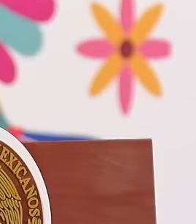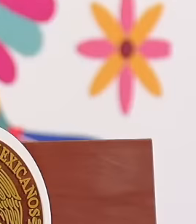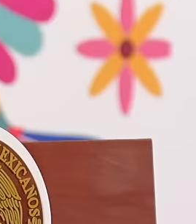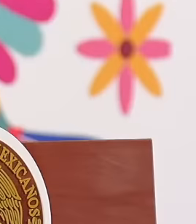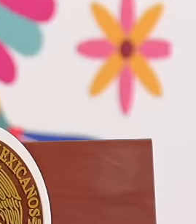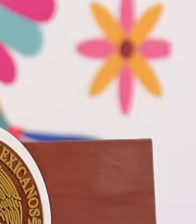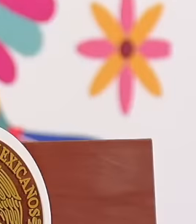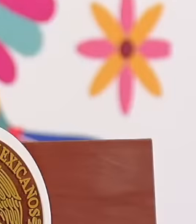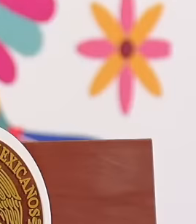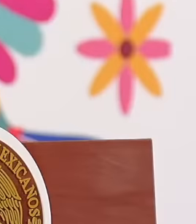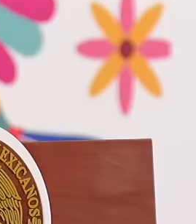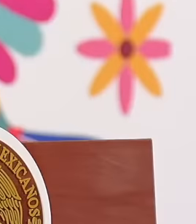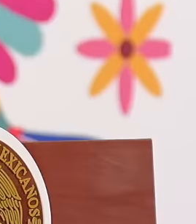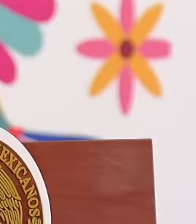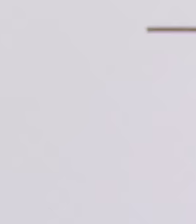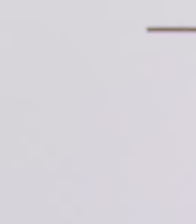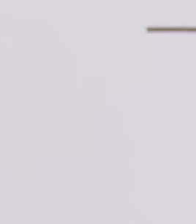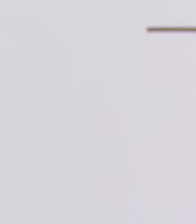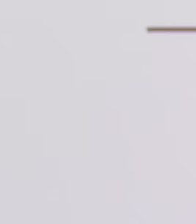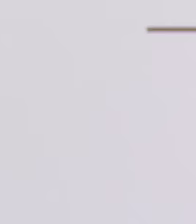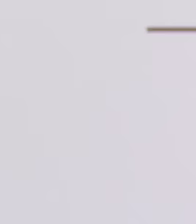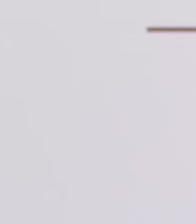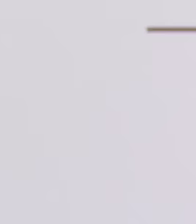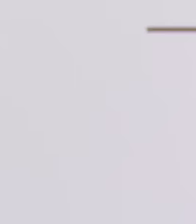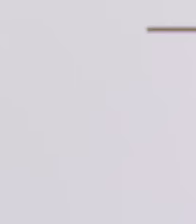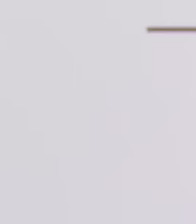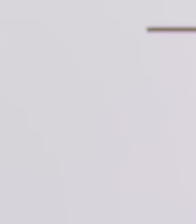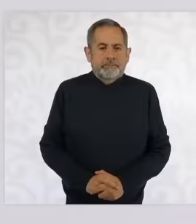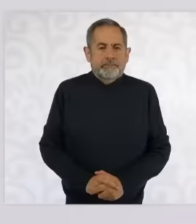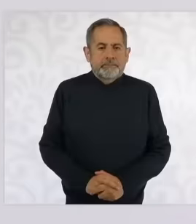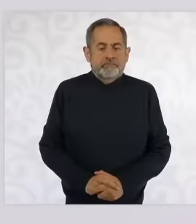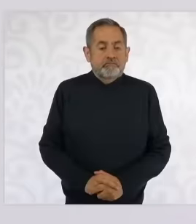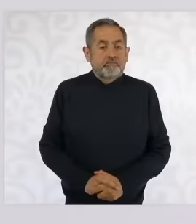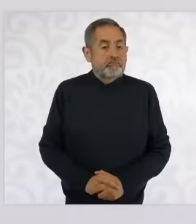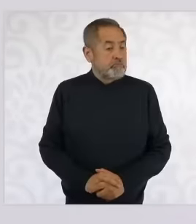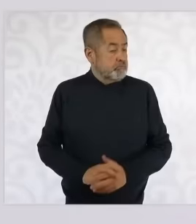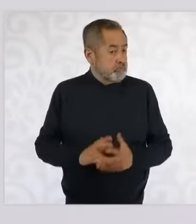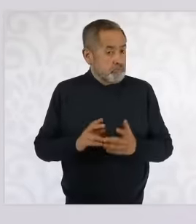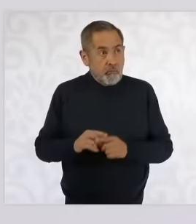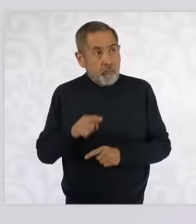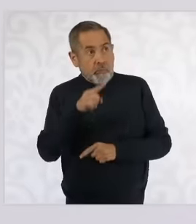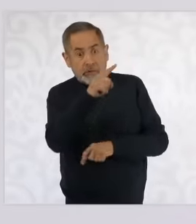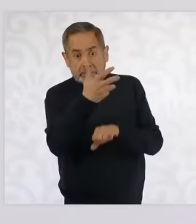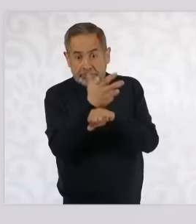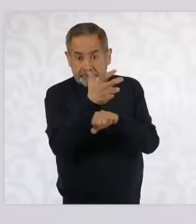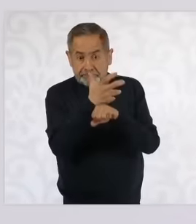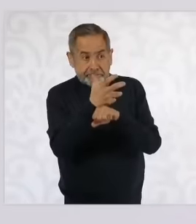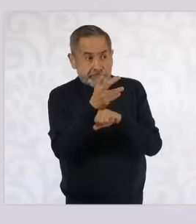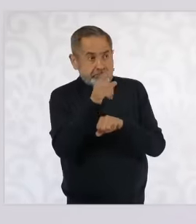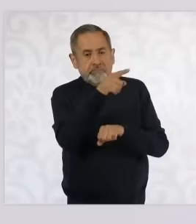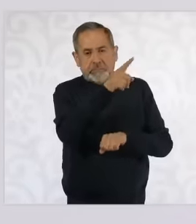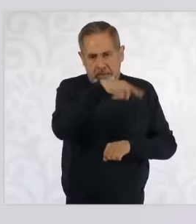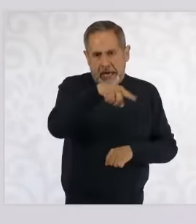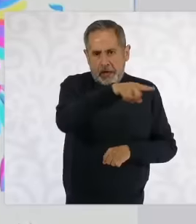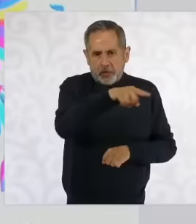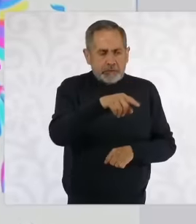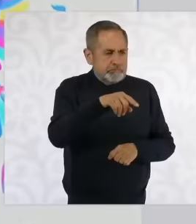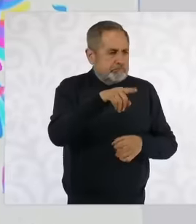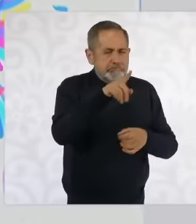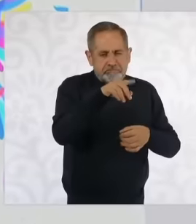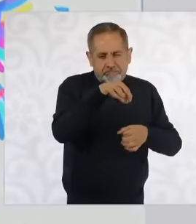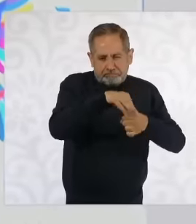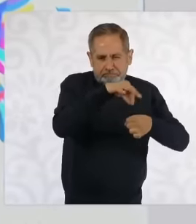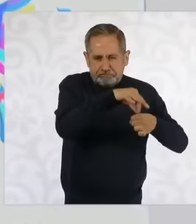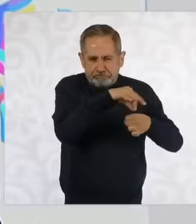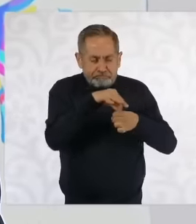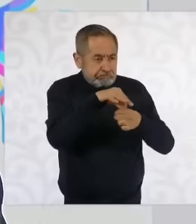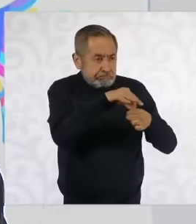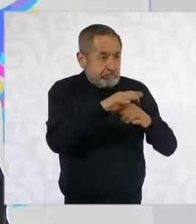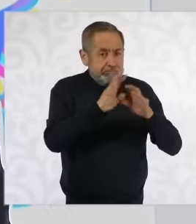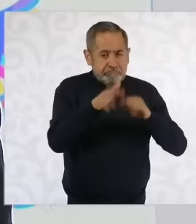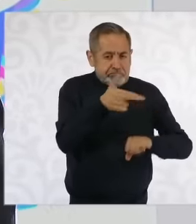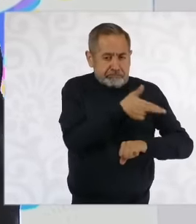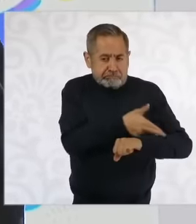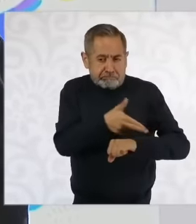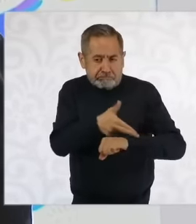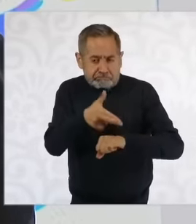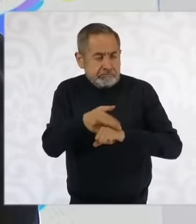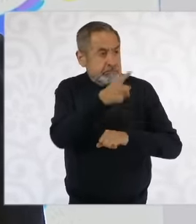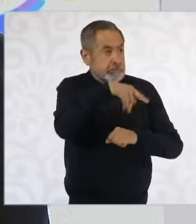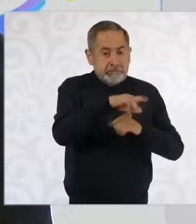the American electoral institutions make their decision regarding the